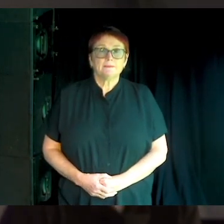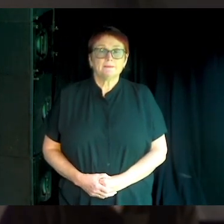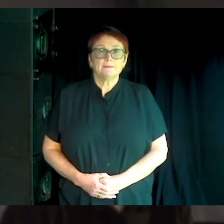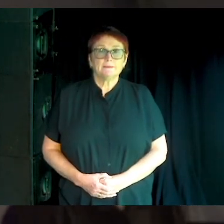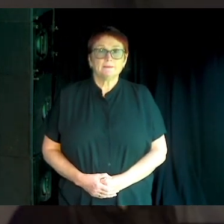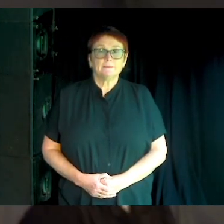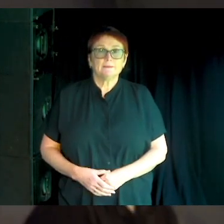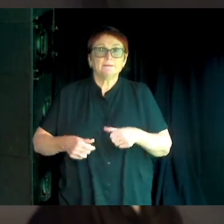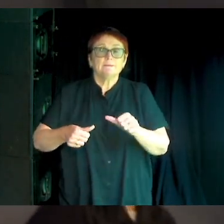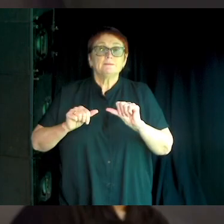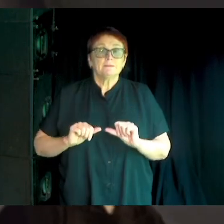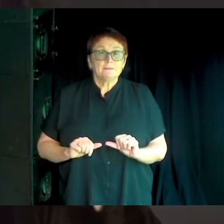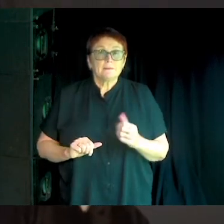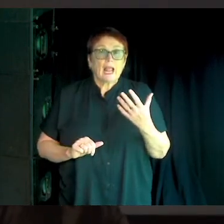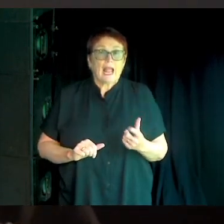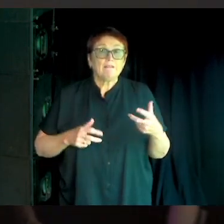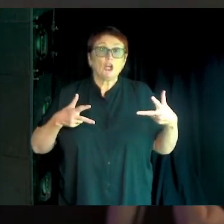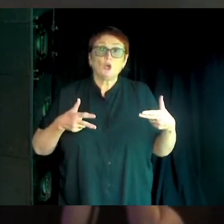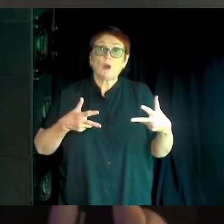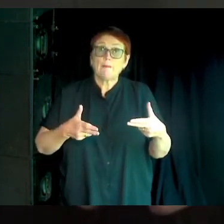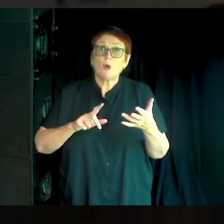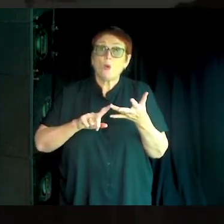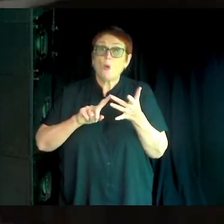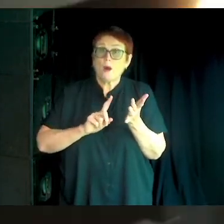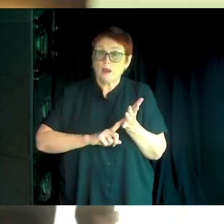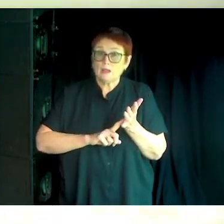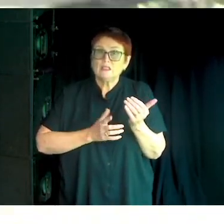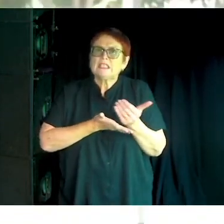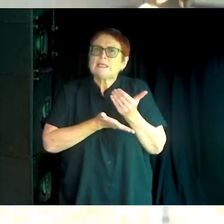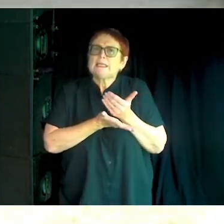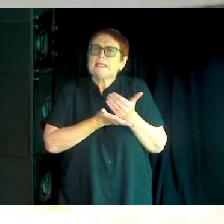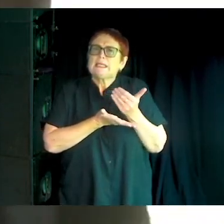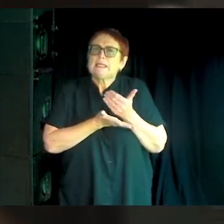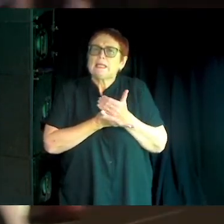and then we got some of the crab or as I say the crab oil is we can keep the oil the crab oil they